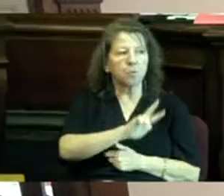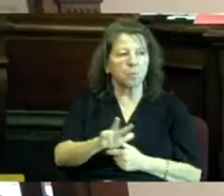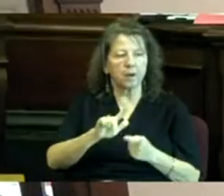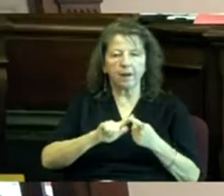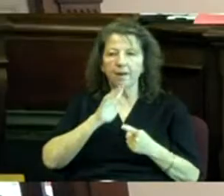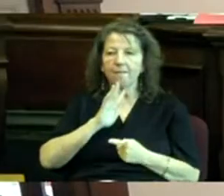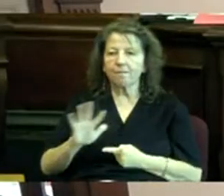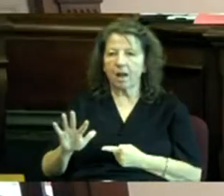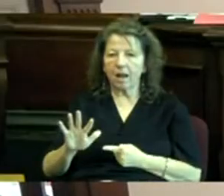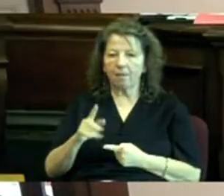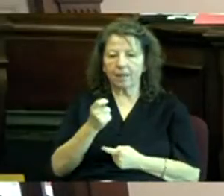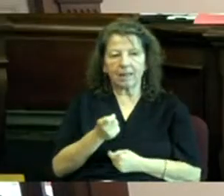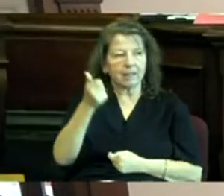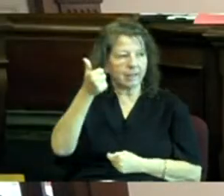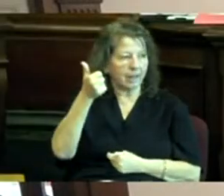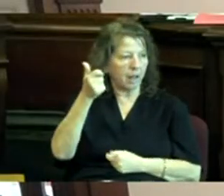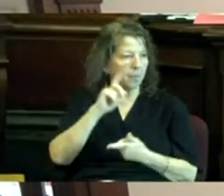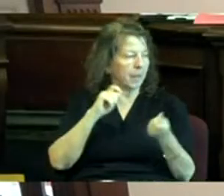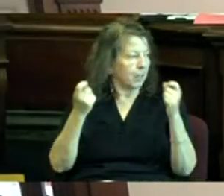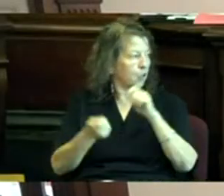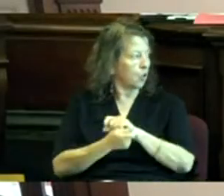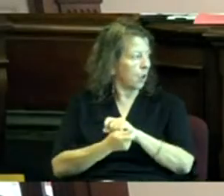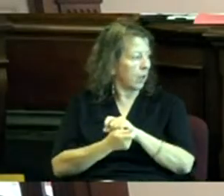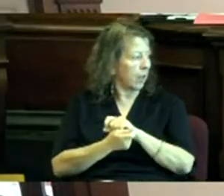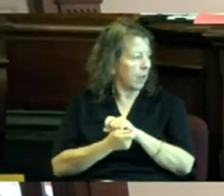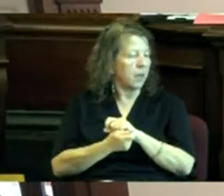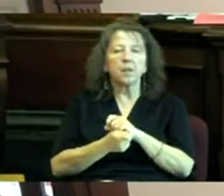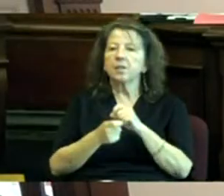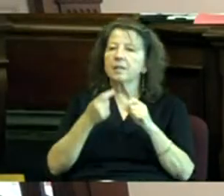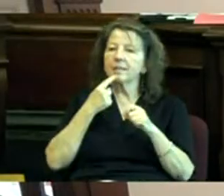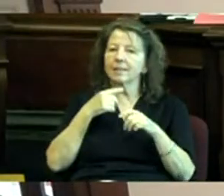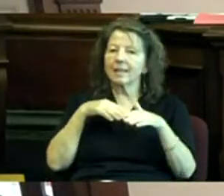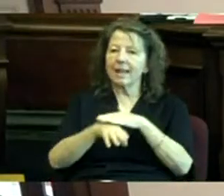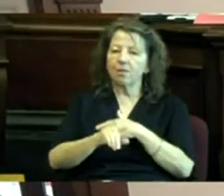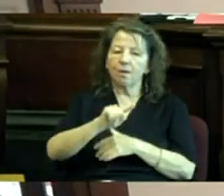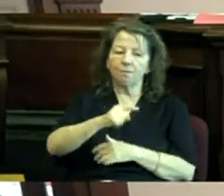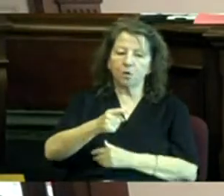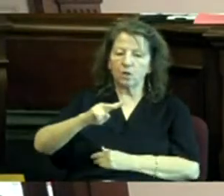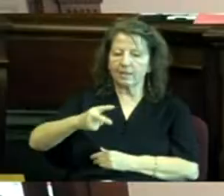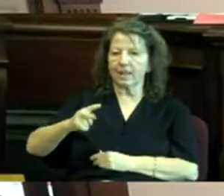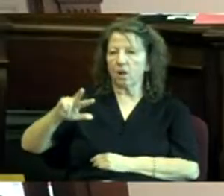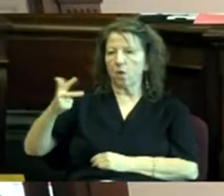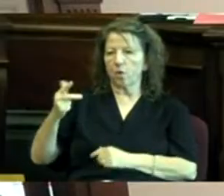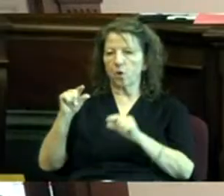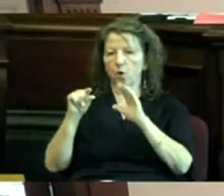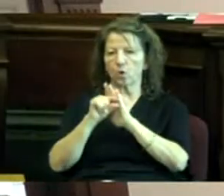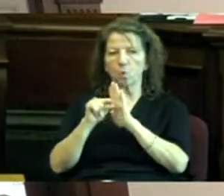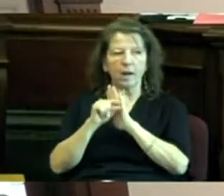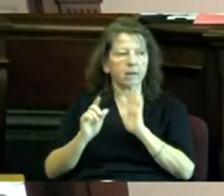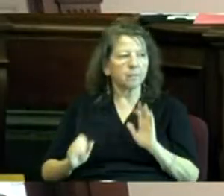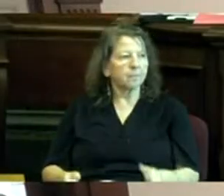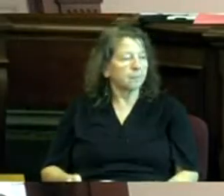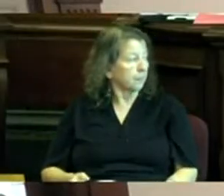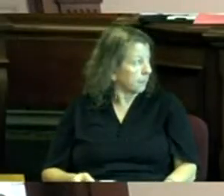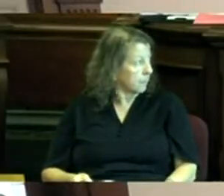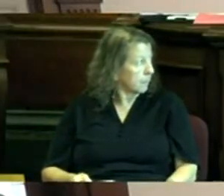front of you. If you see in the red, there is a section here that says age 3 to 5 years old that's been stricken out and